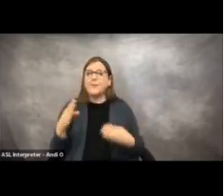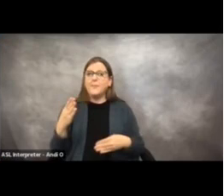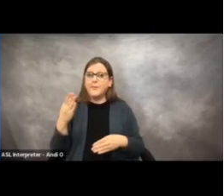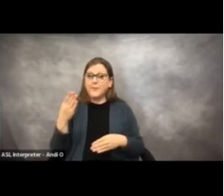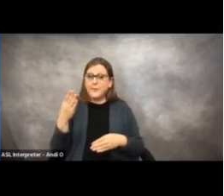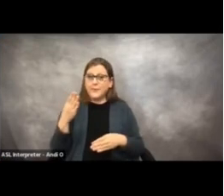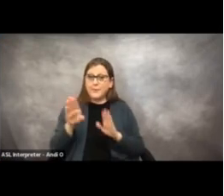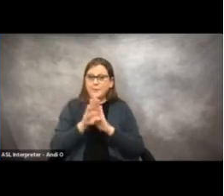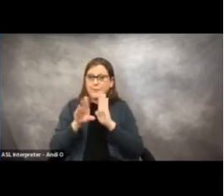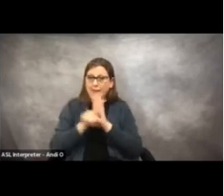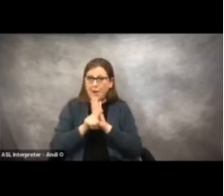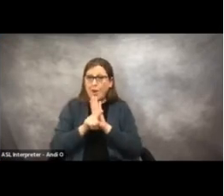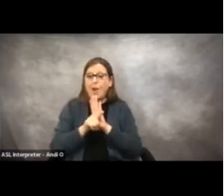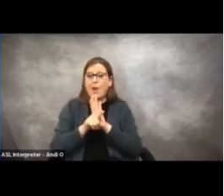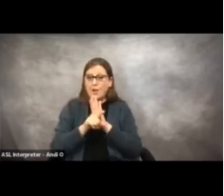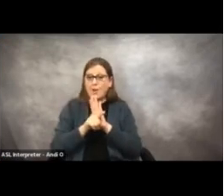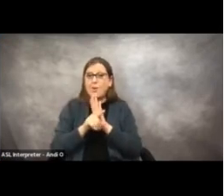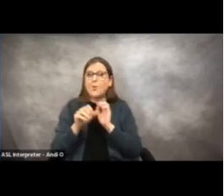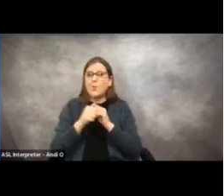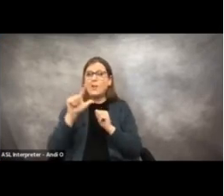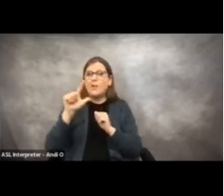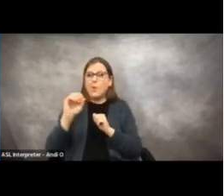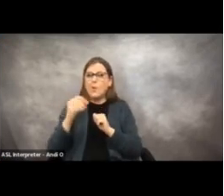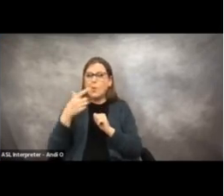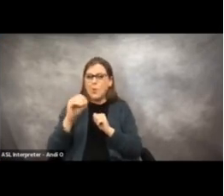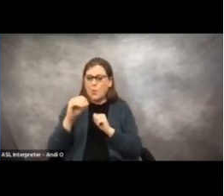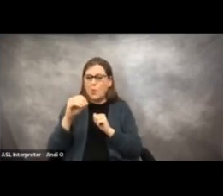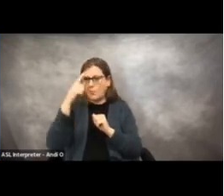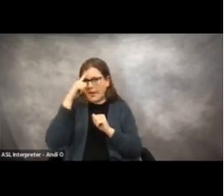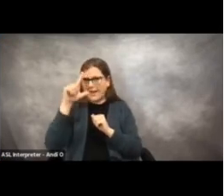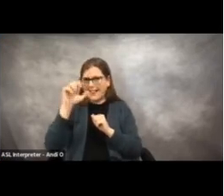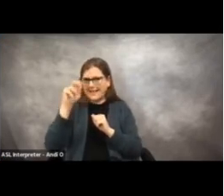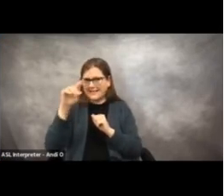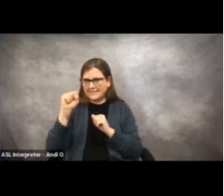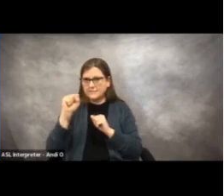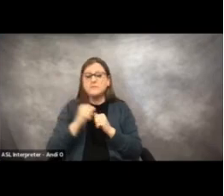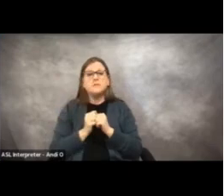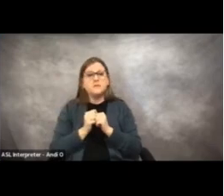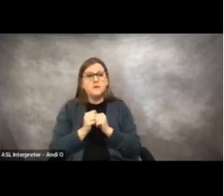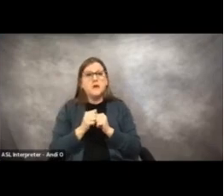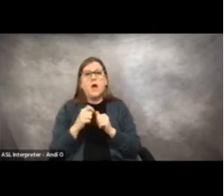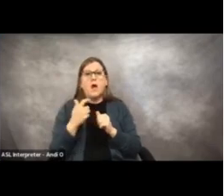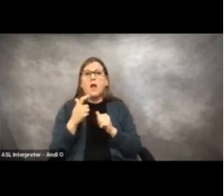background with the brain links logo on it. So the accommodations that we set up